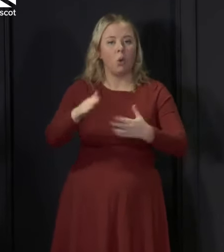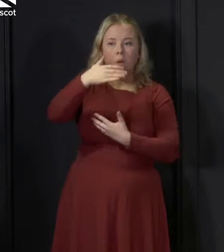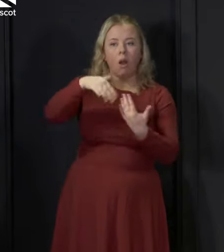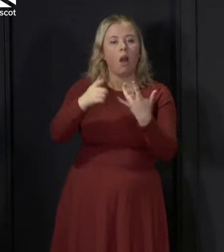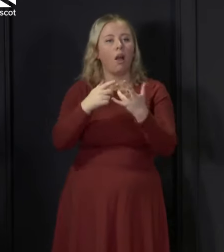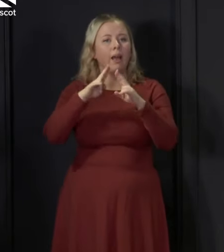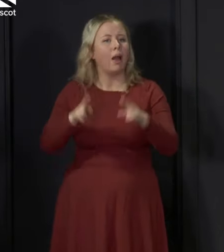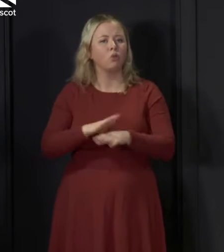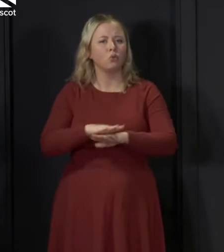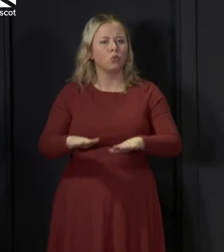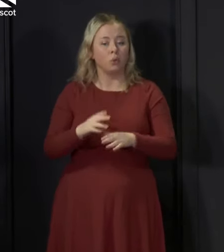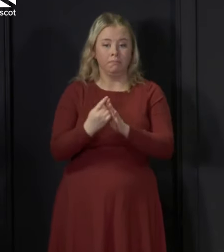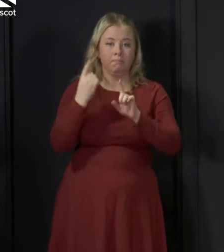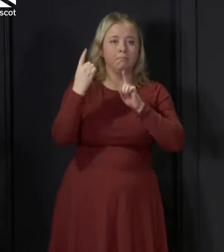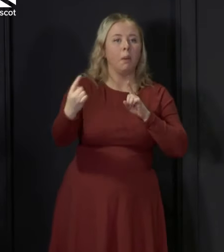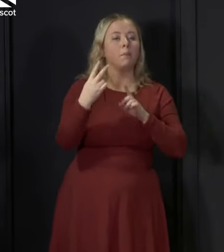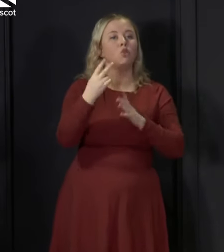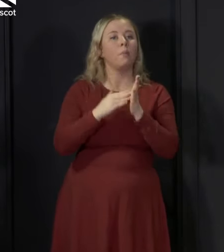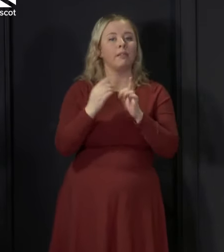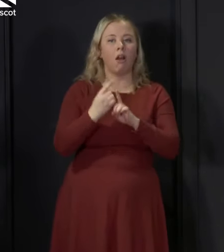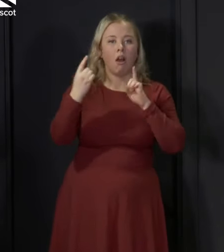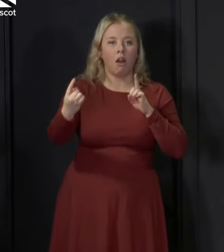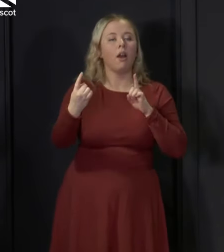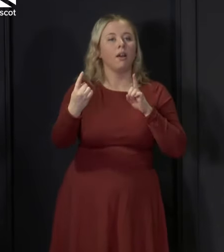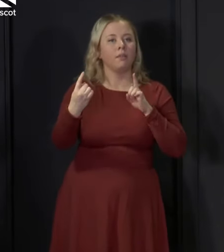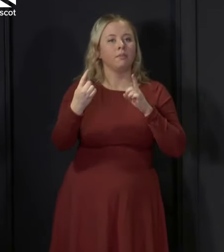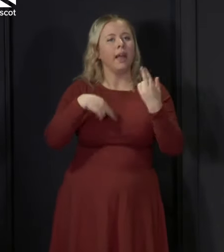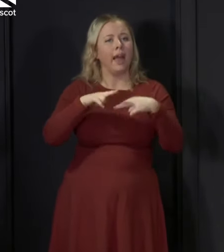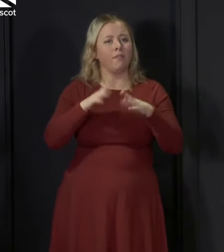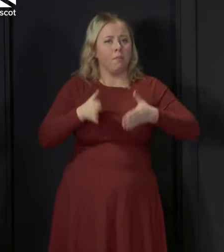stay more than 2 metres away from other people. If you have to be in an enclosed space